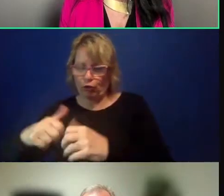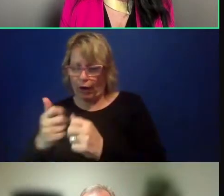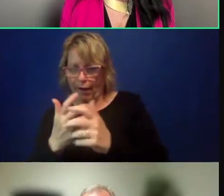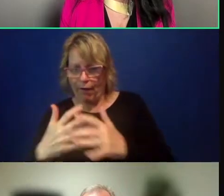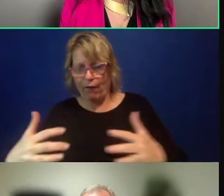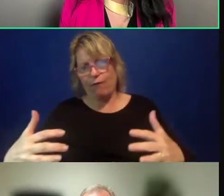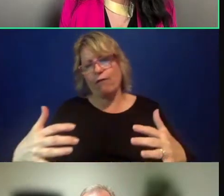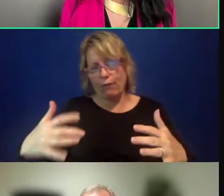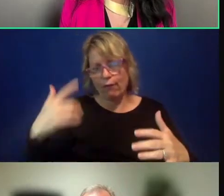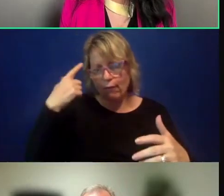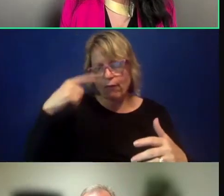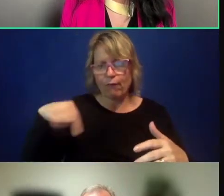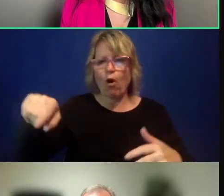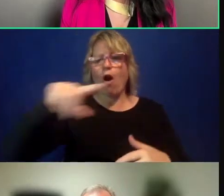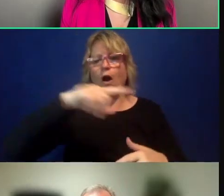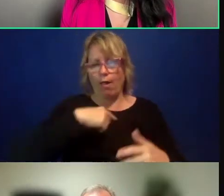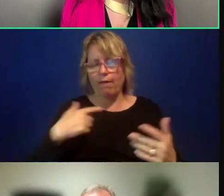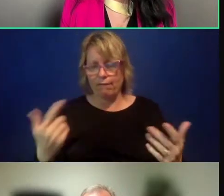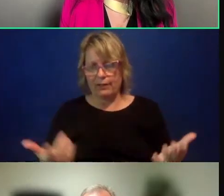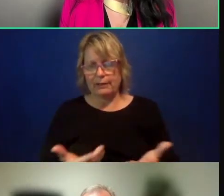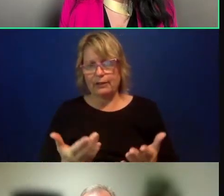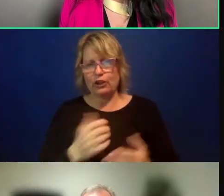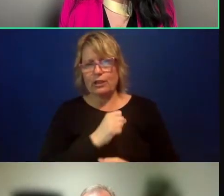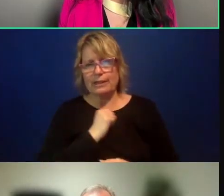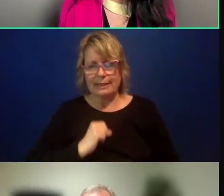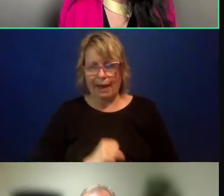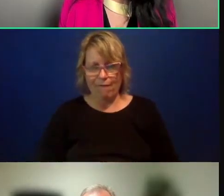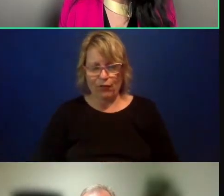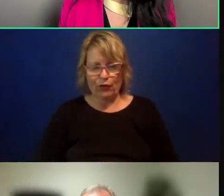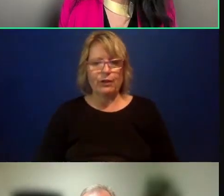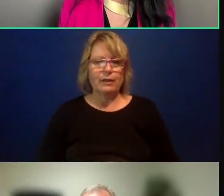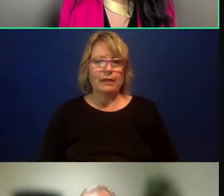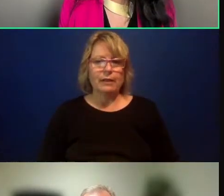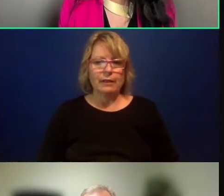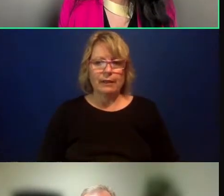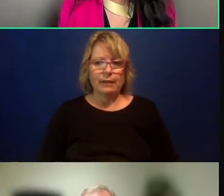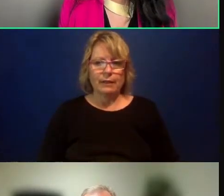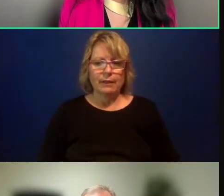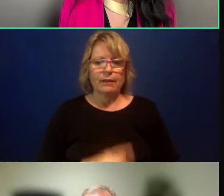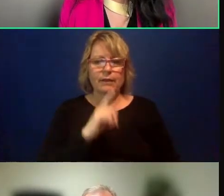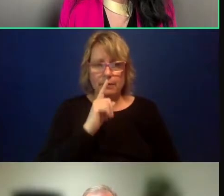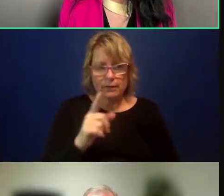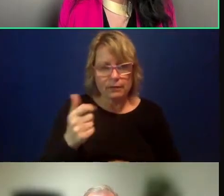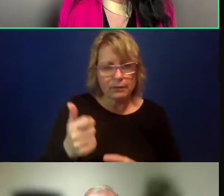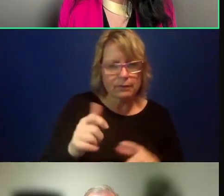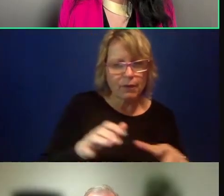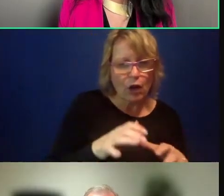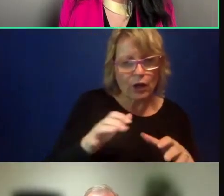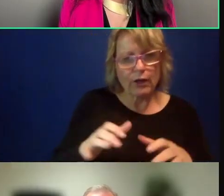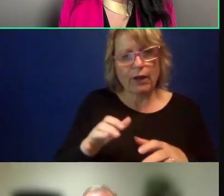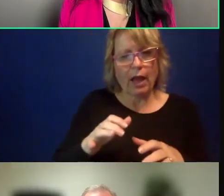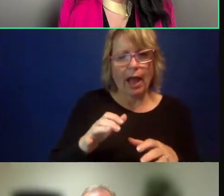for all of us here at Stanford. He maintains a very active primary care practice and also is